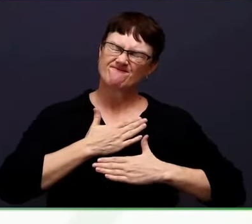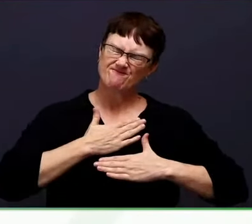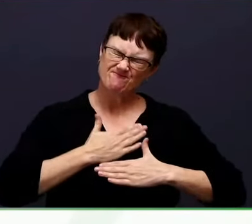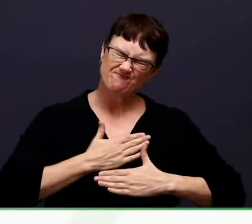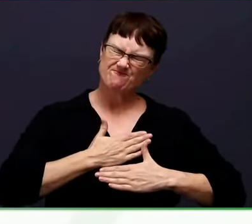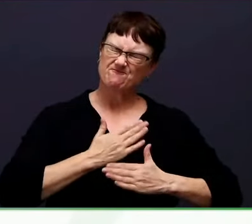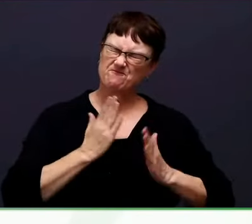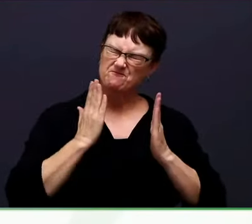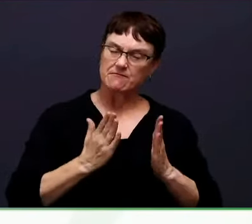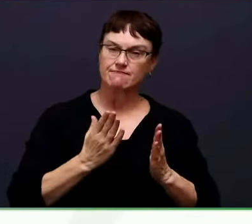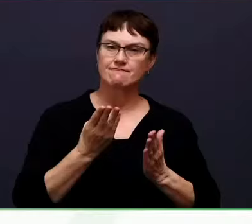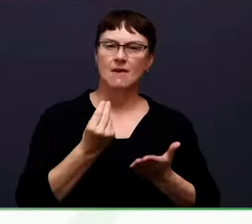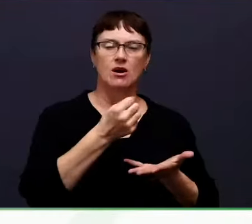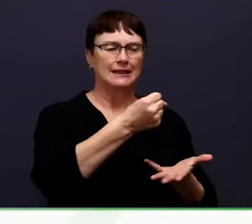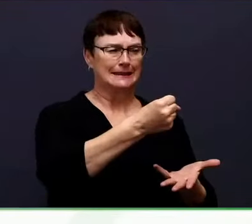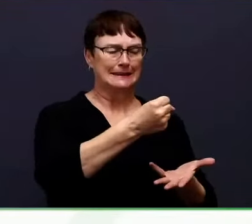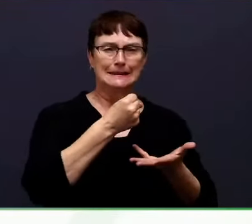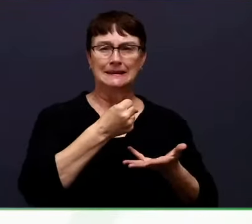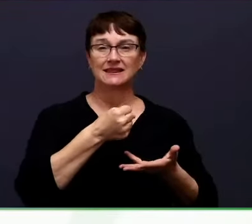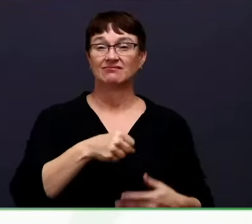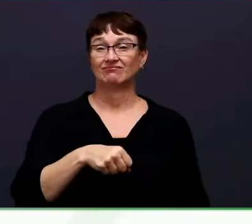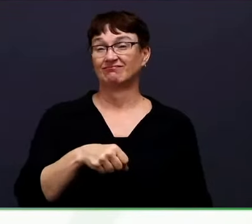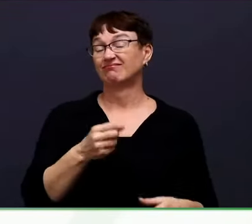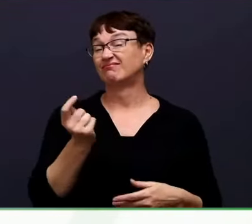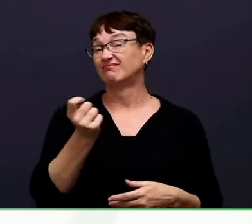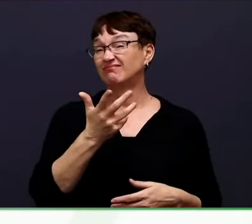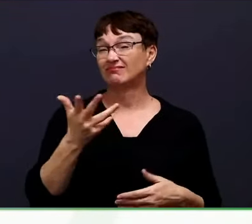makers from institutional leading to community leading.